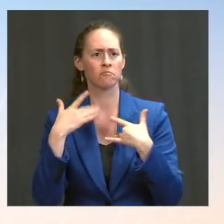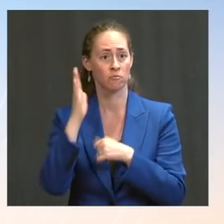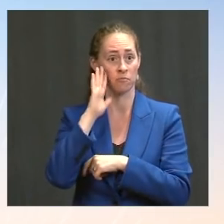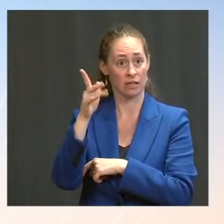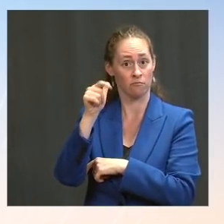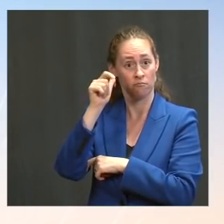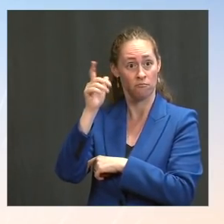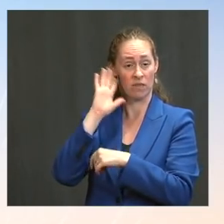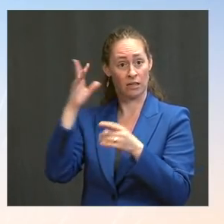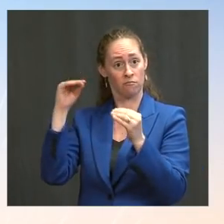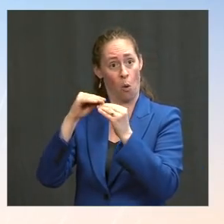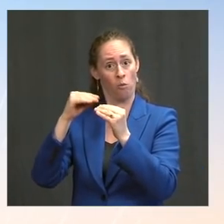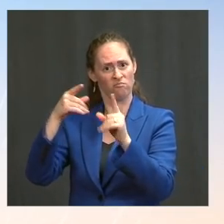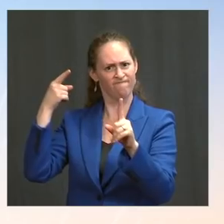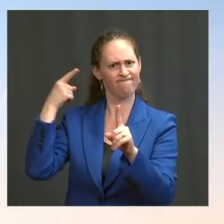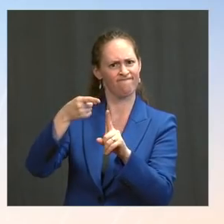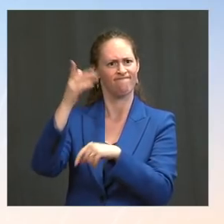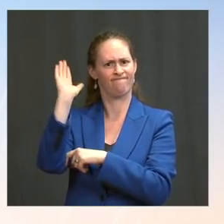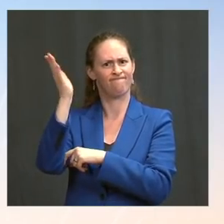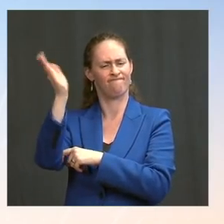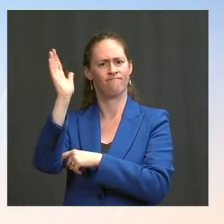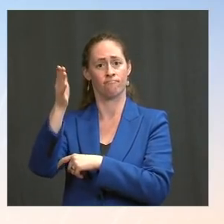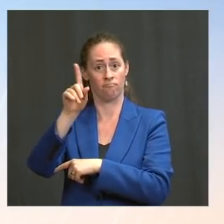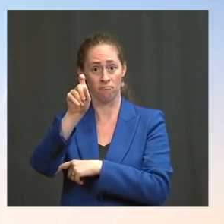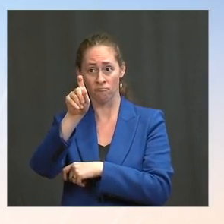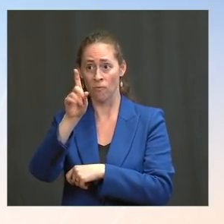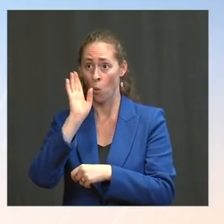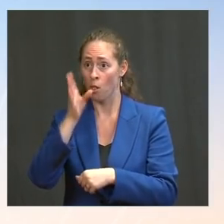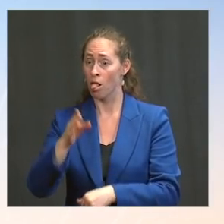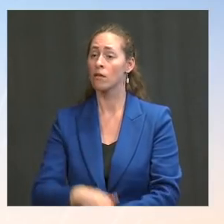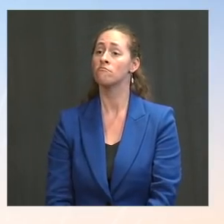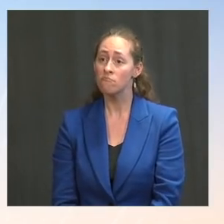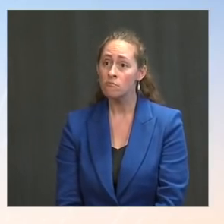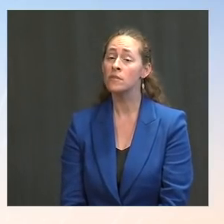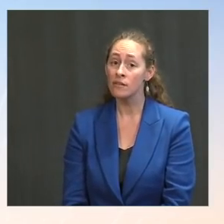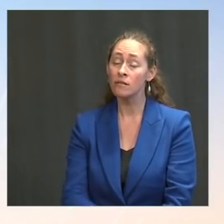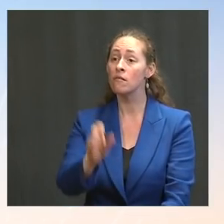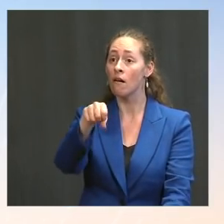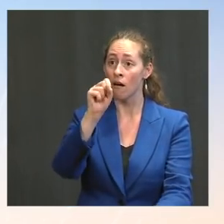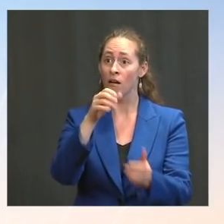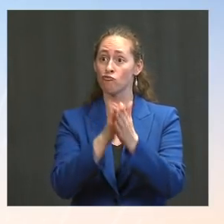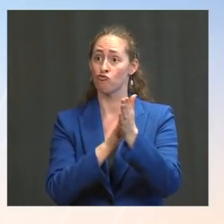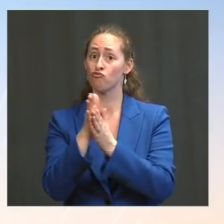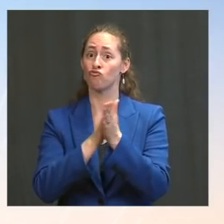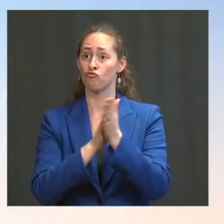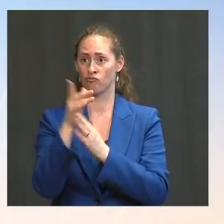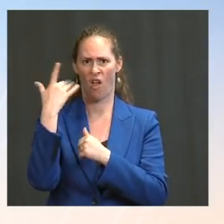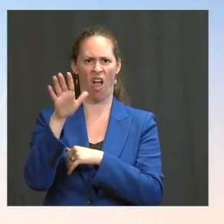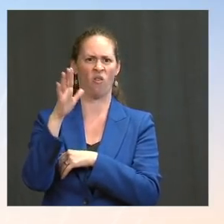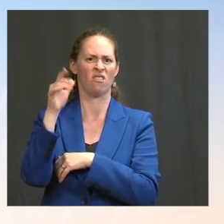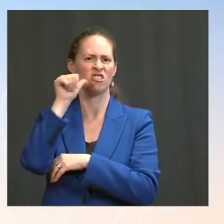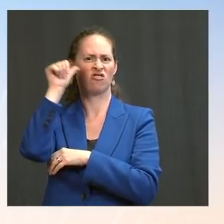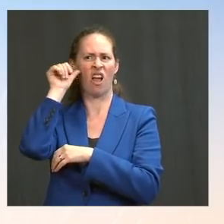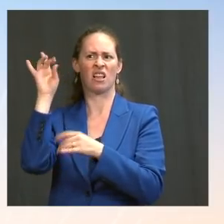Ms. Psaki: Sure. The Press: He said yesterday that he intends to, kind of, tour around and go and speak on this issue. Will he give remarks next week?